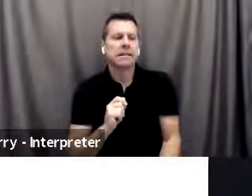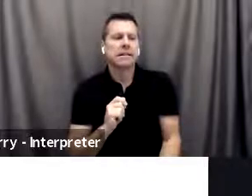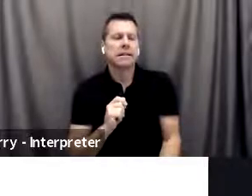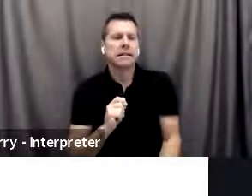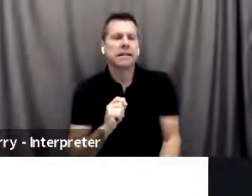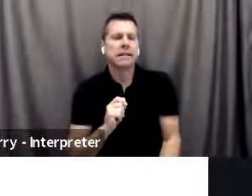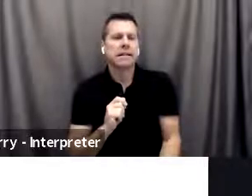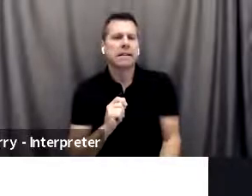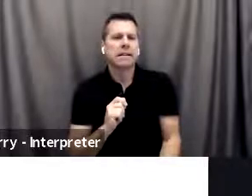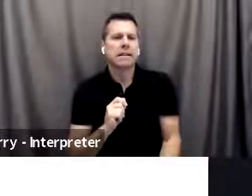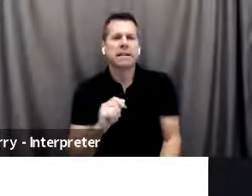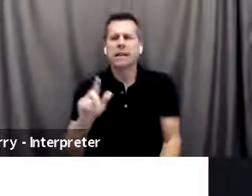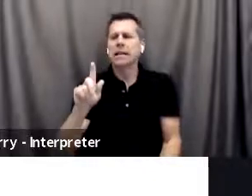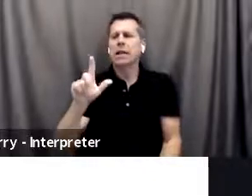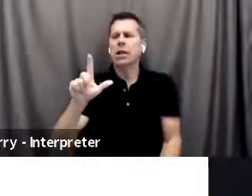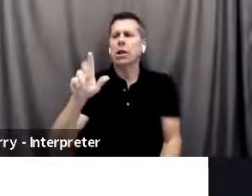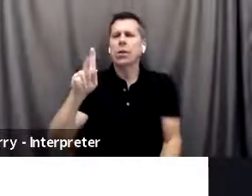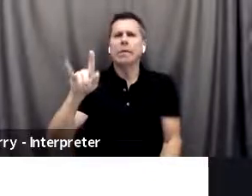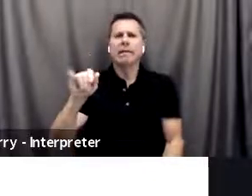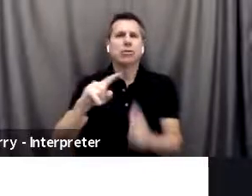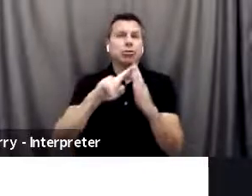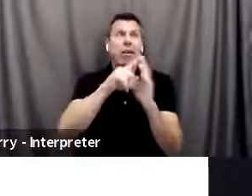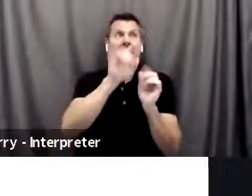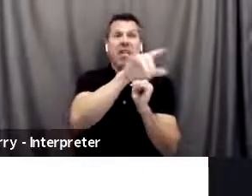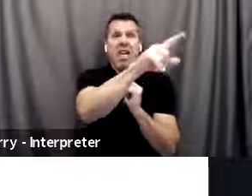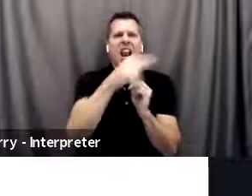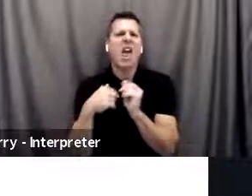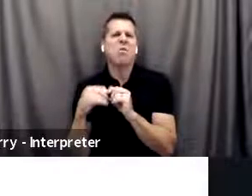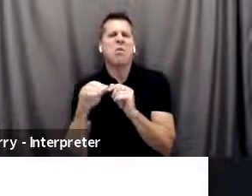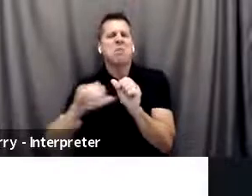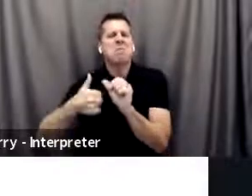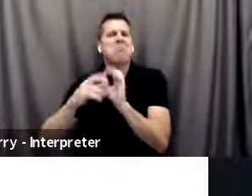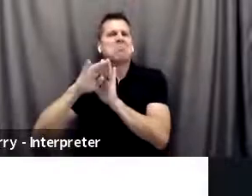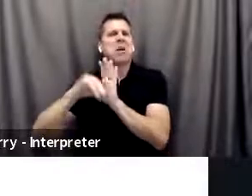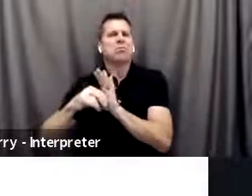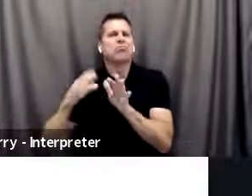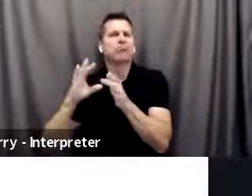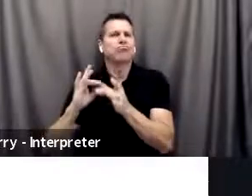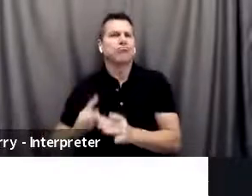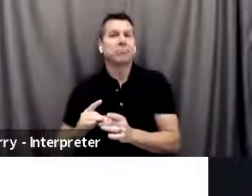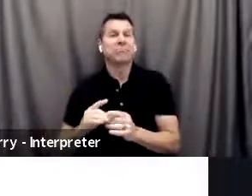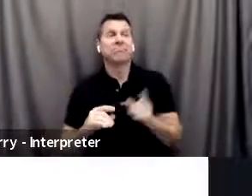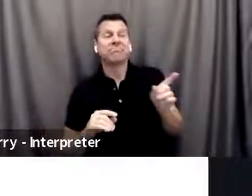But Lupita is getting that started. I'll kind of give you guys a little bit of a background as far as when the video was started. So last